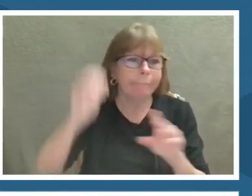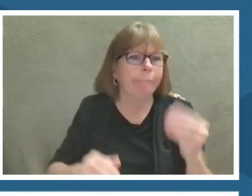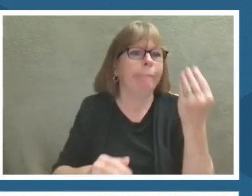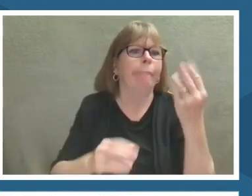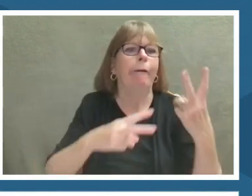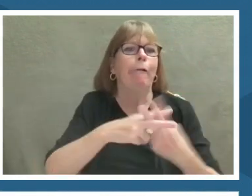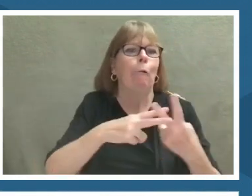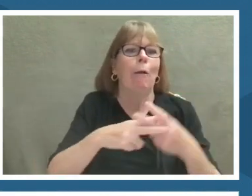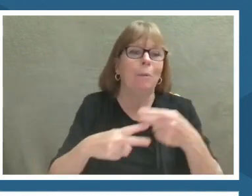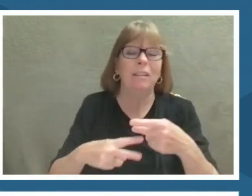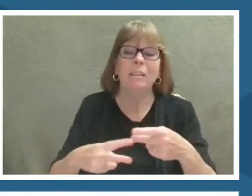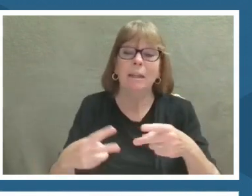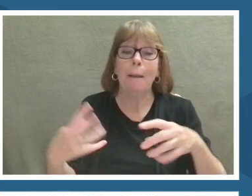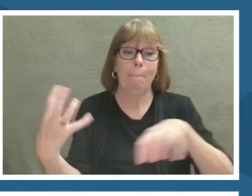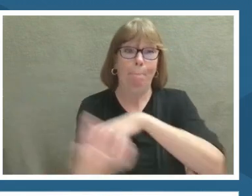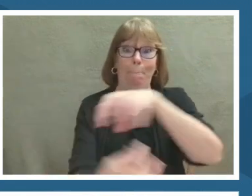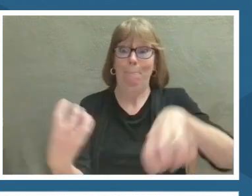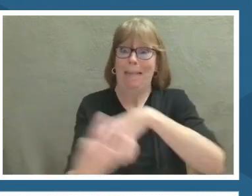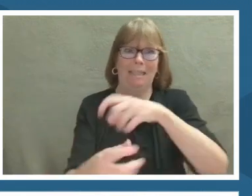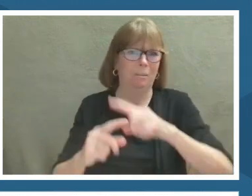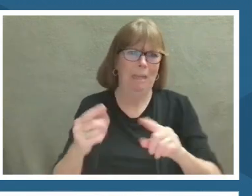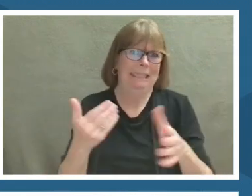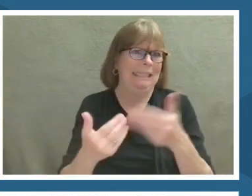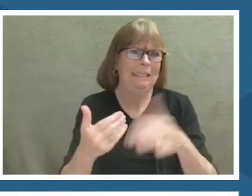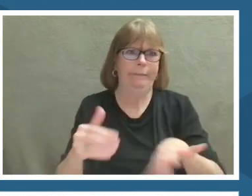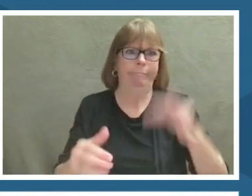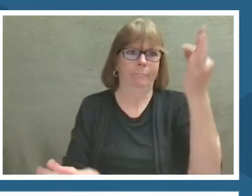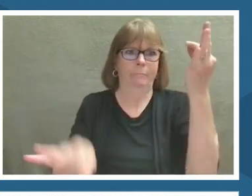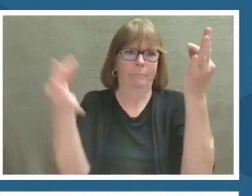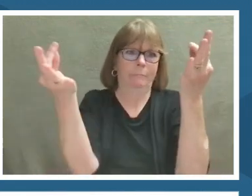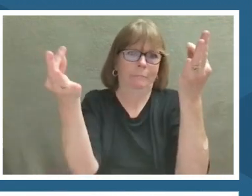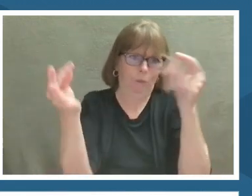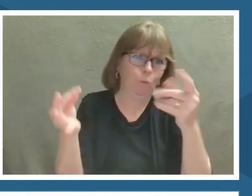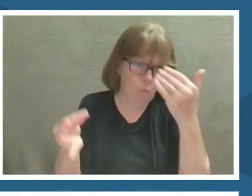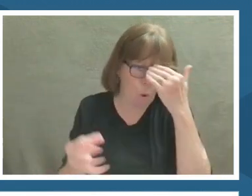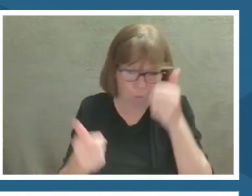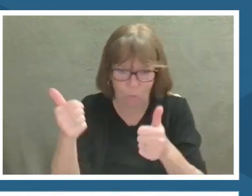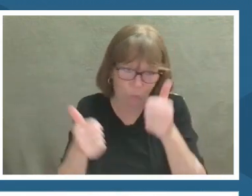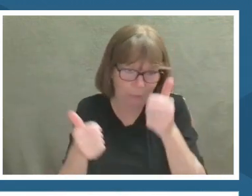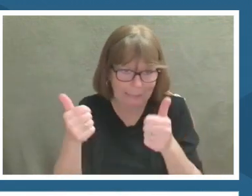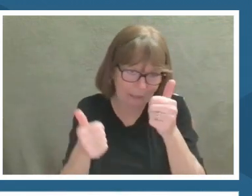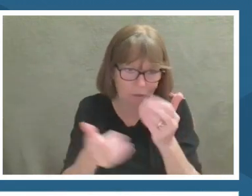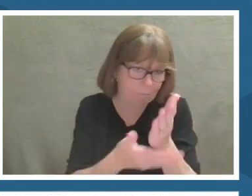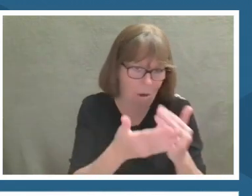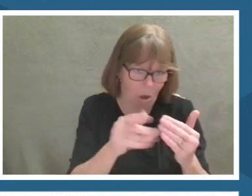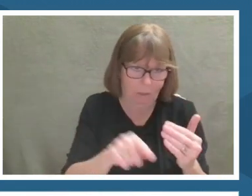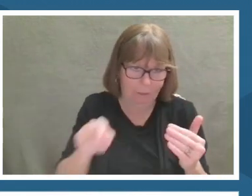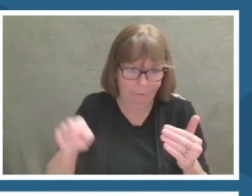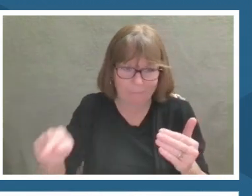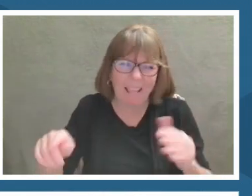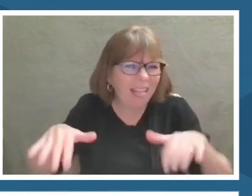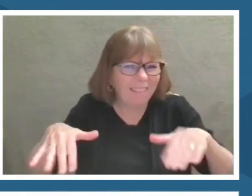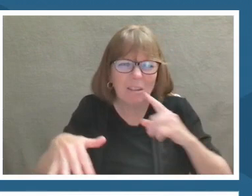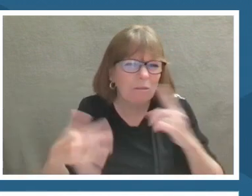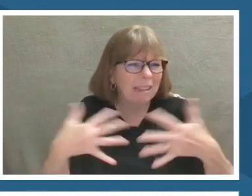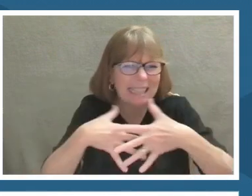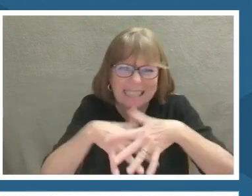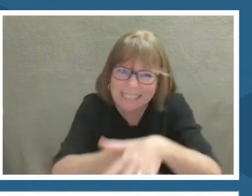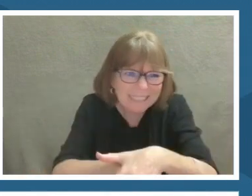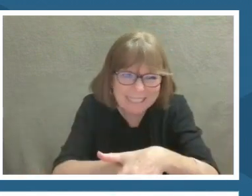they're mixed together but you you still know which elements you're using at